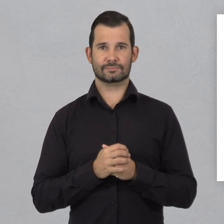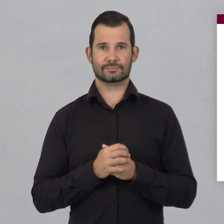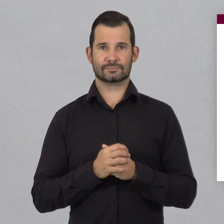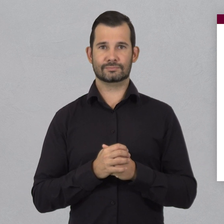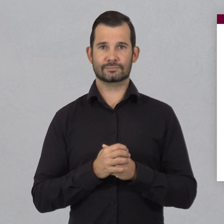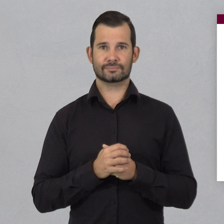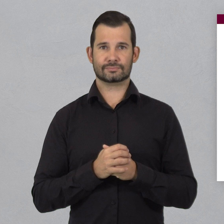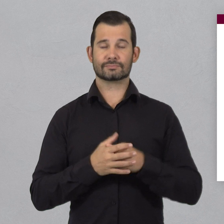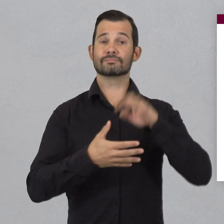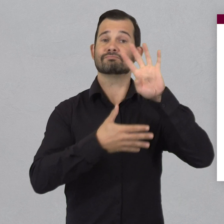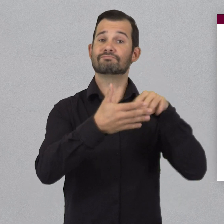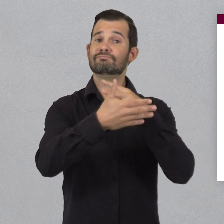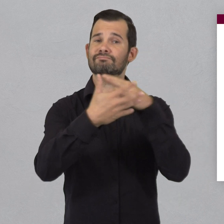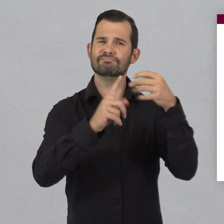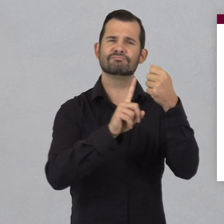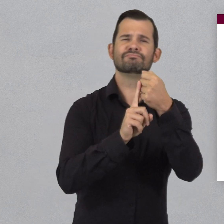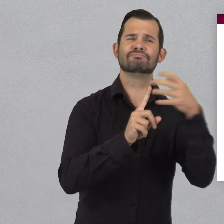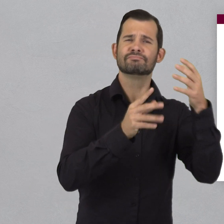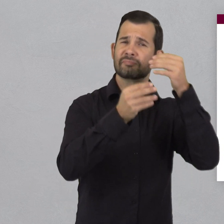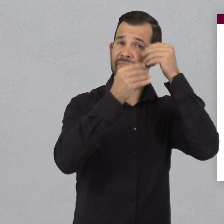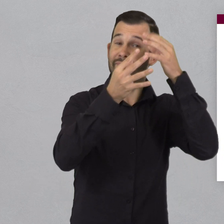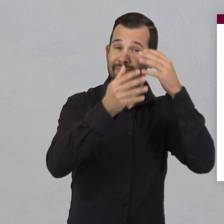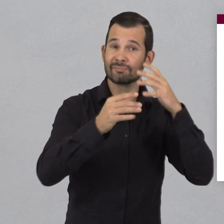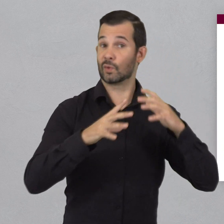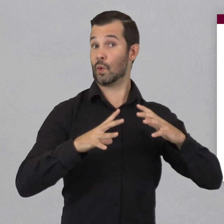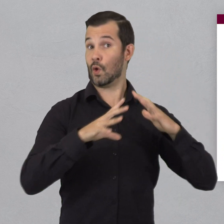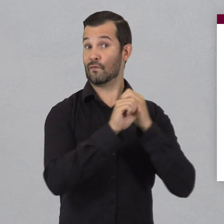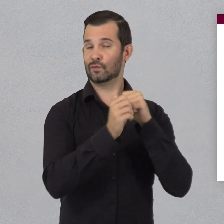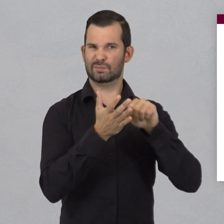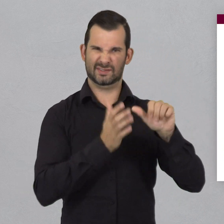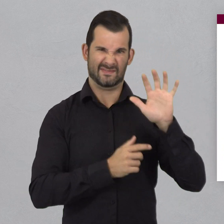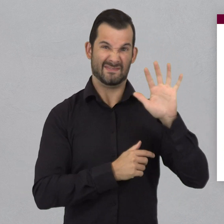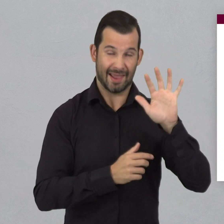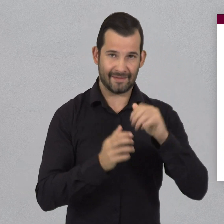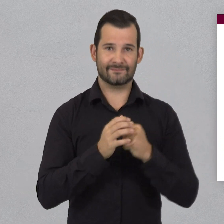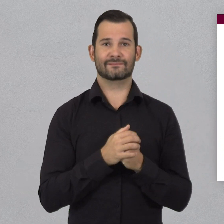Table of contents Overview 5